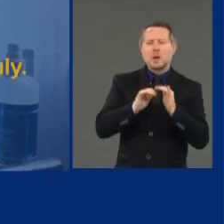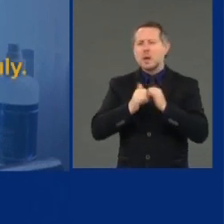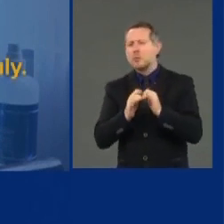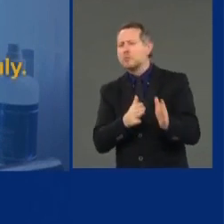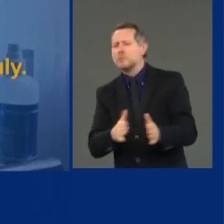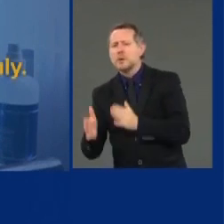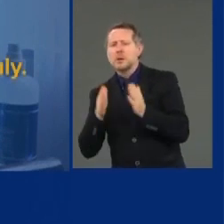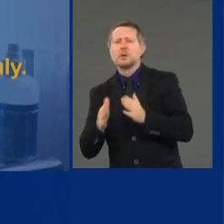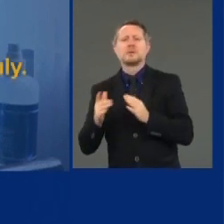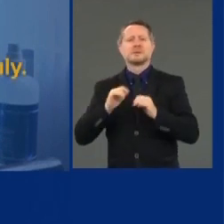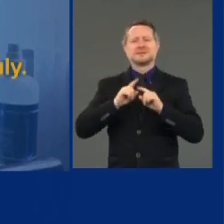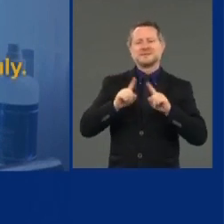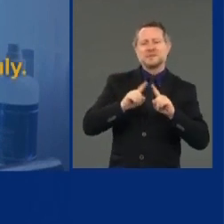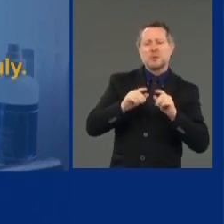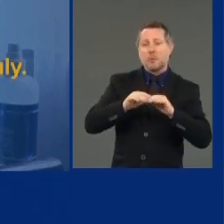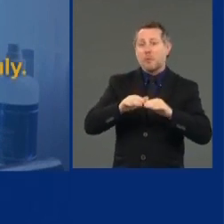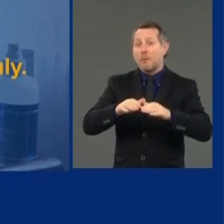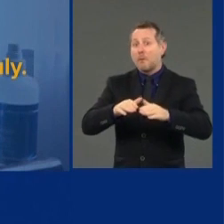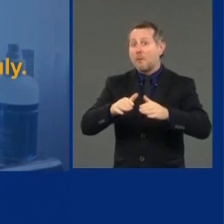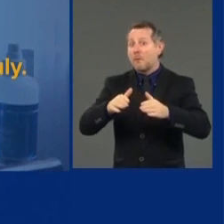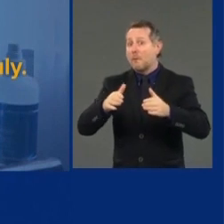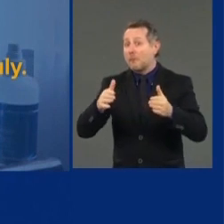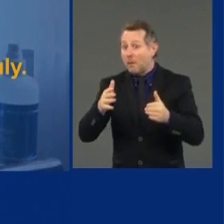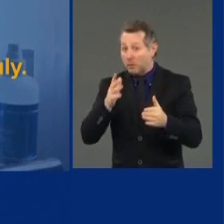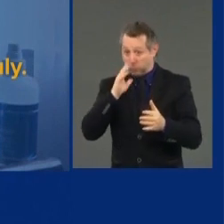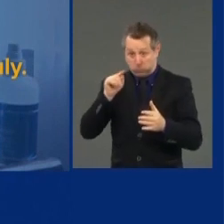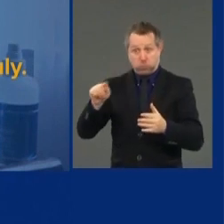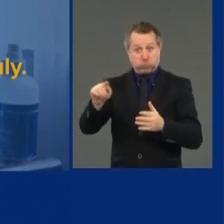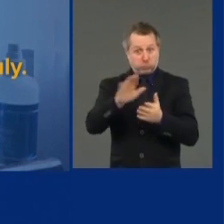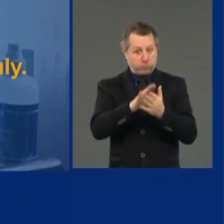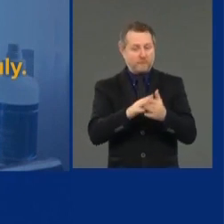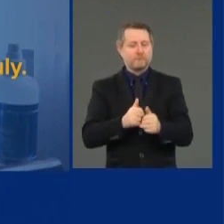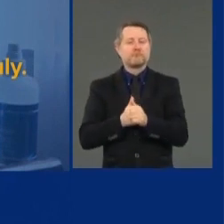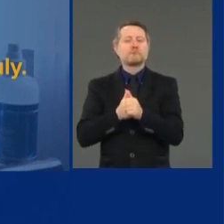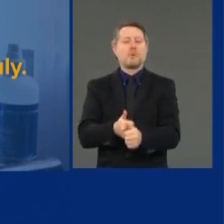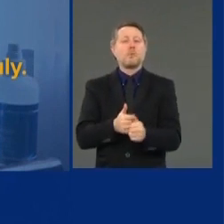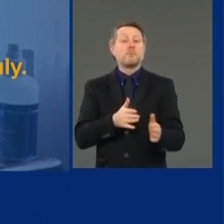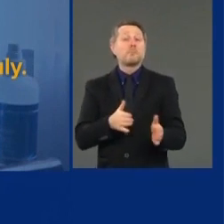SCHOOLS WOULD NEED TO DO TO COME UP WITH A PLAN TO PREPARE TO